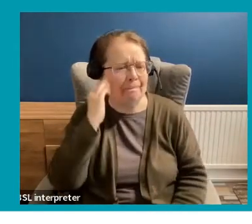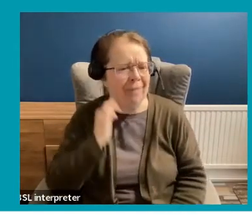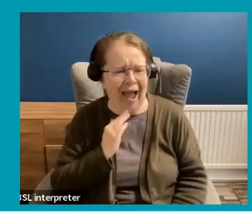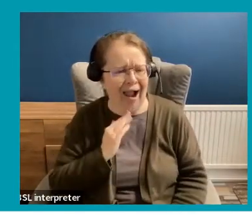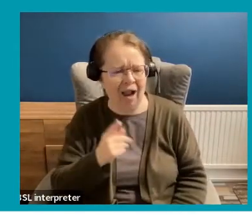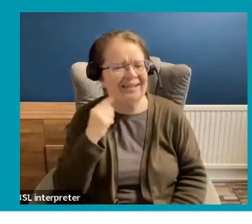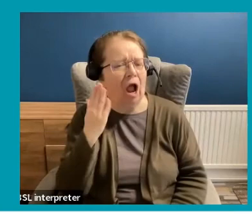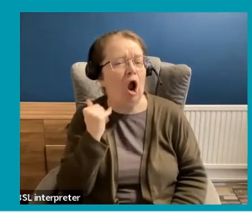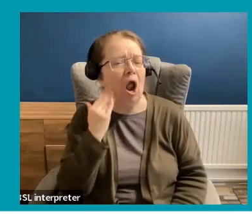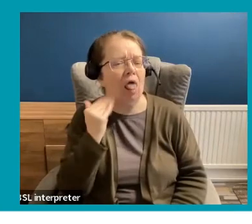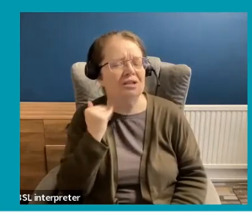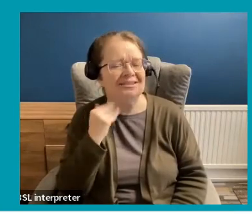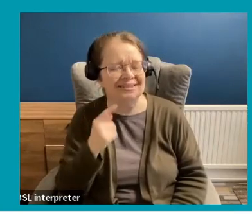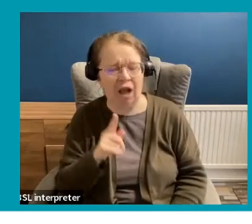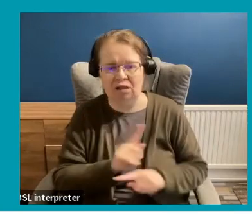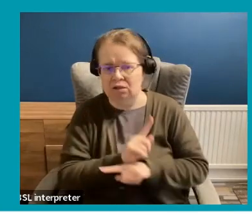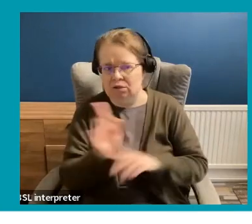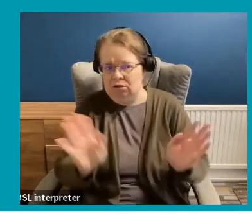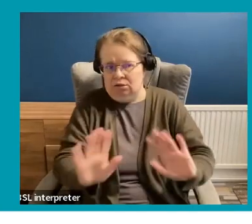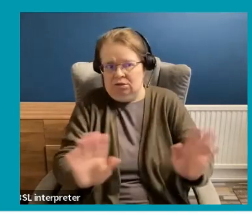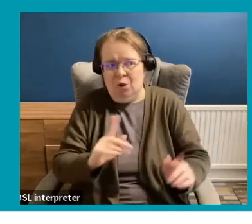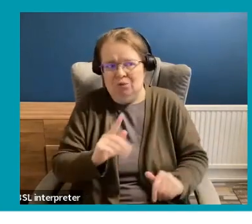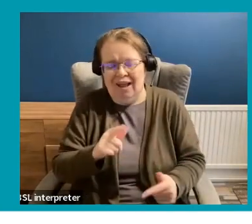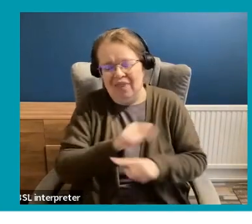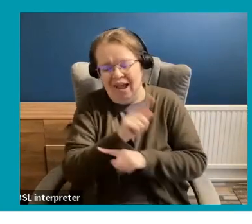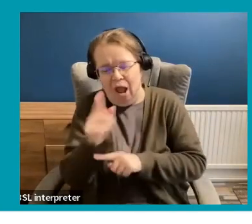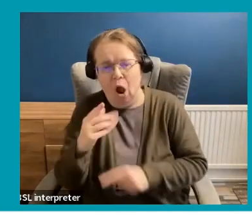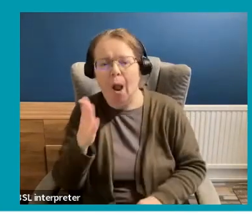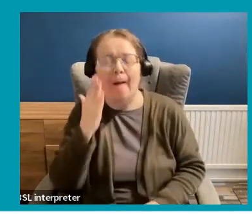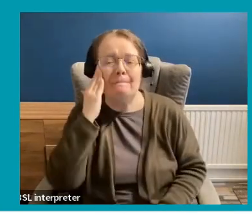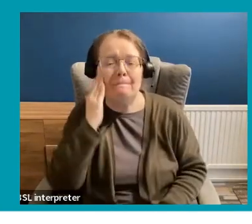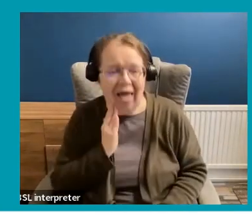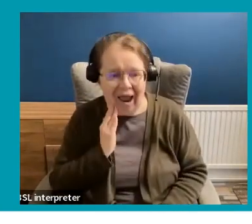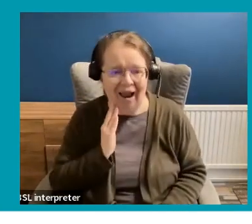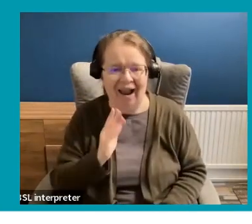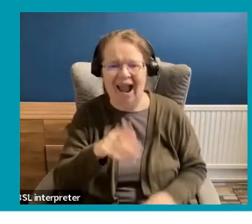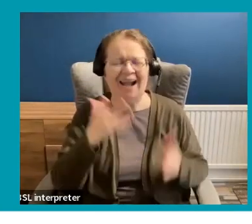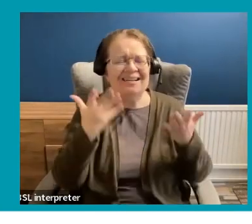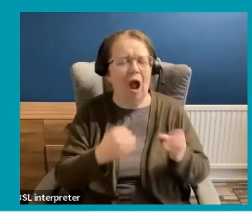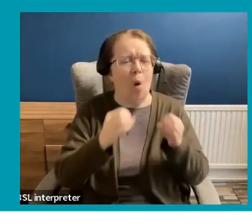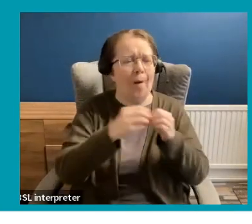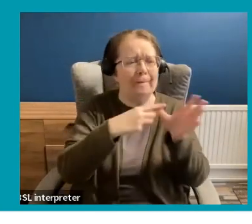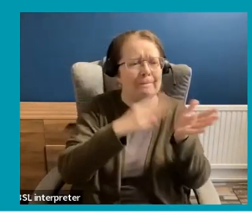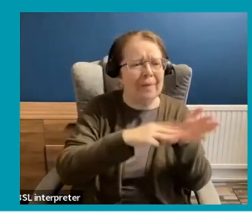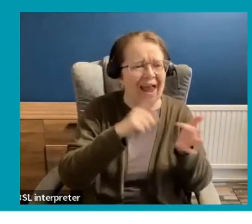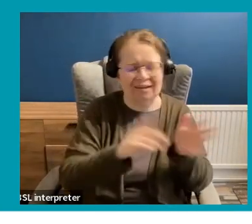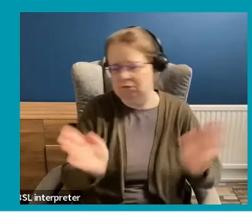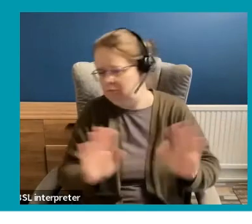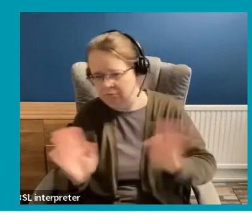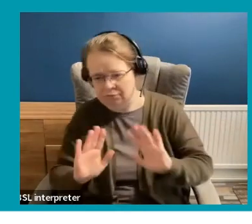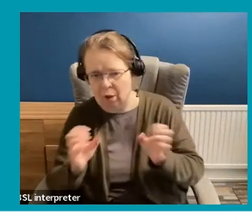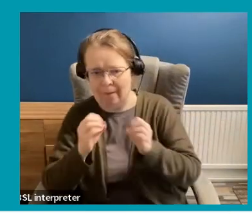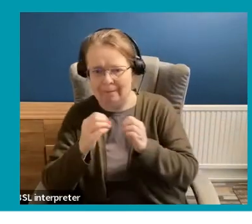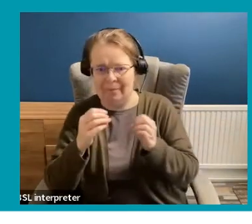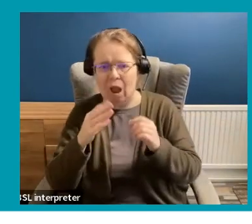And then it was like now you say black, and then note now it's the AMA, now know it's color.